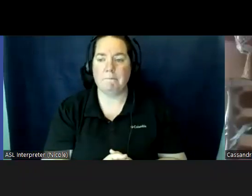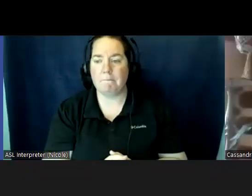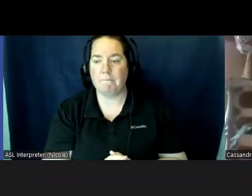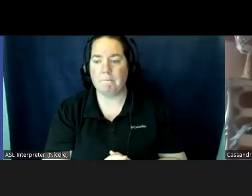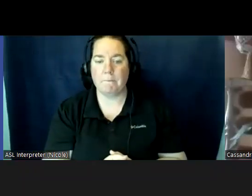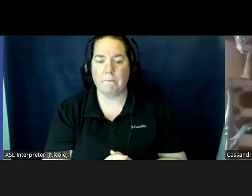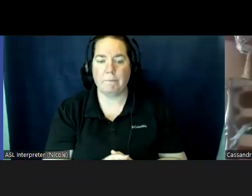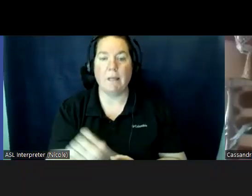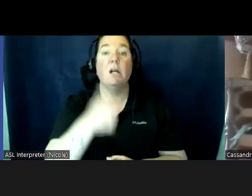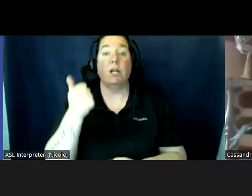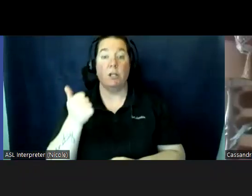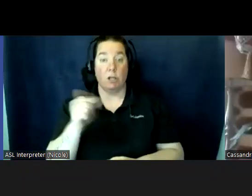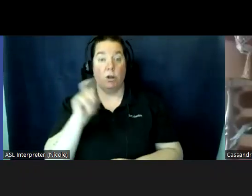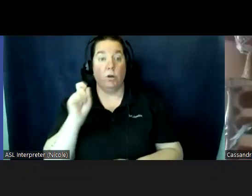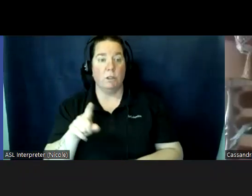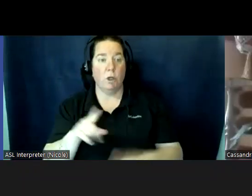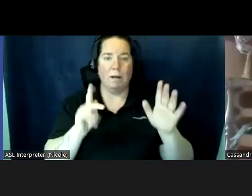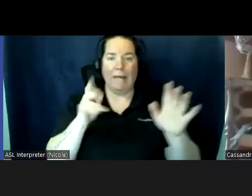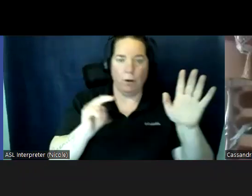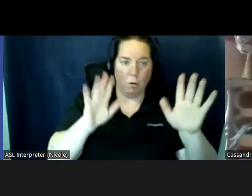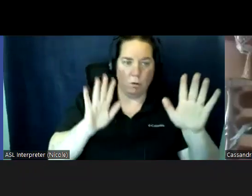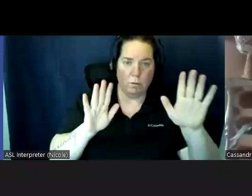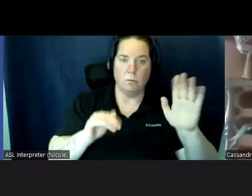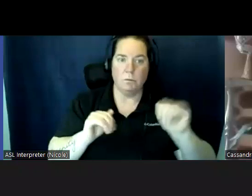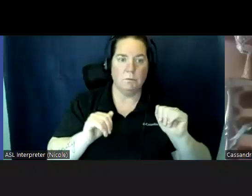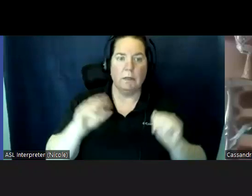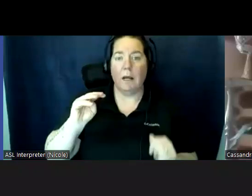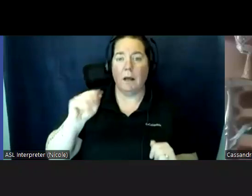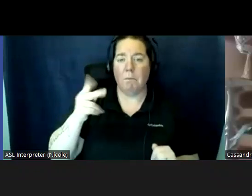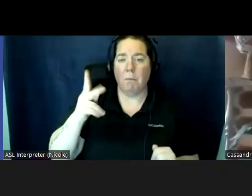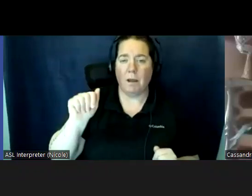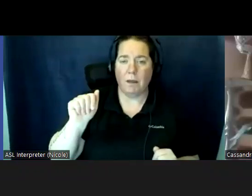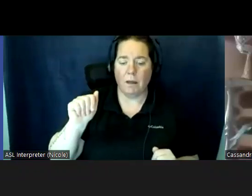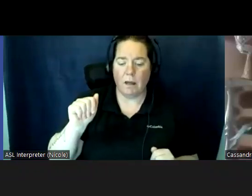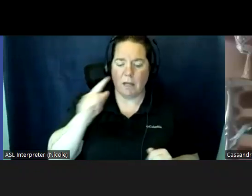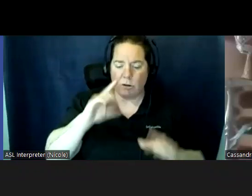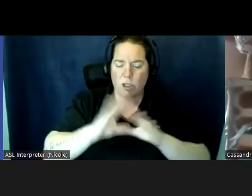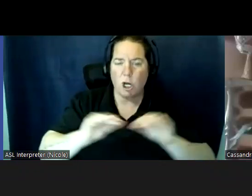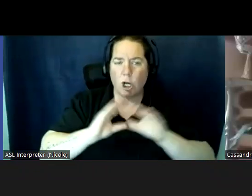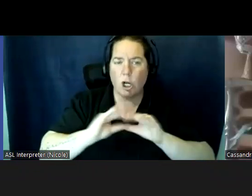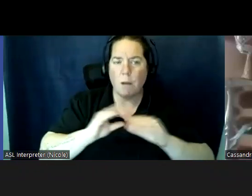We have another question. I think there was some comment put in about early childhood special